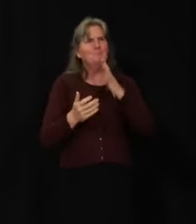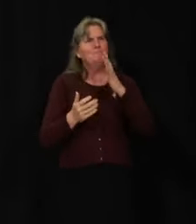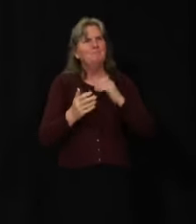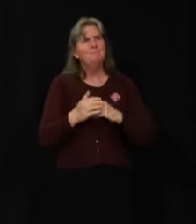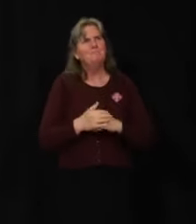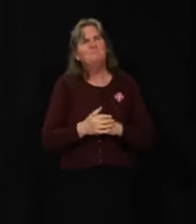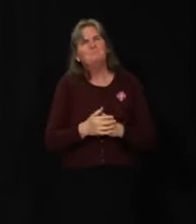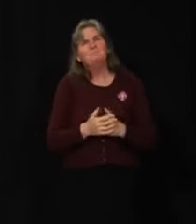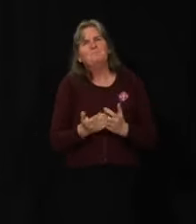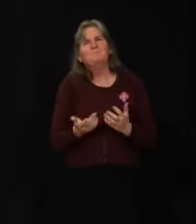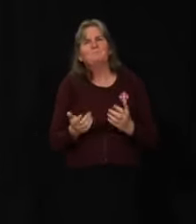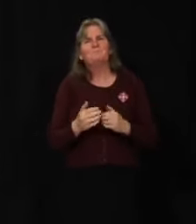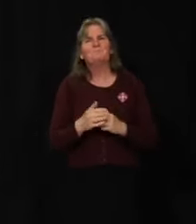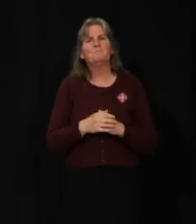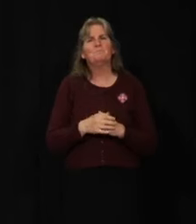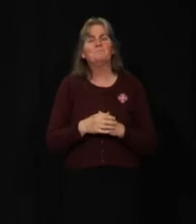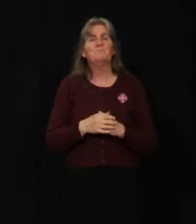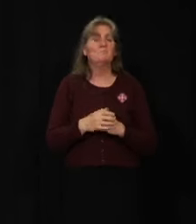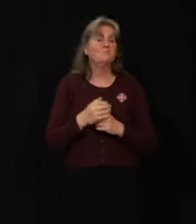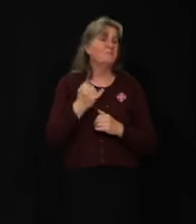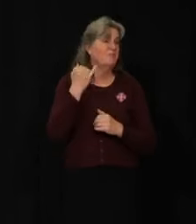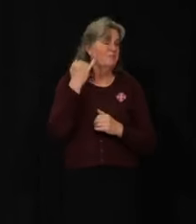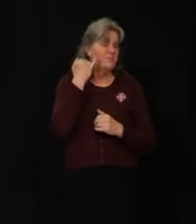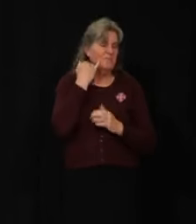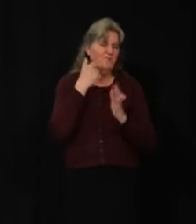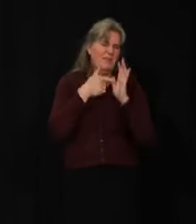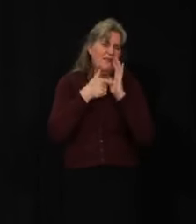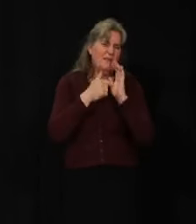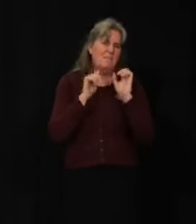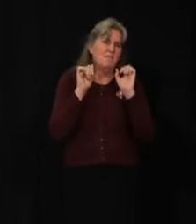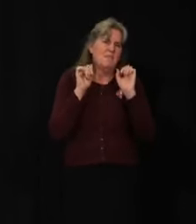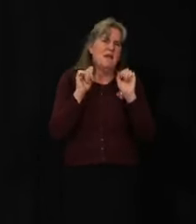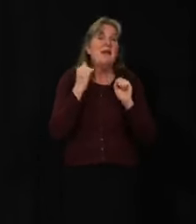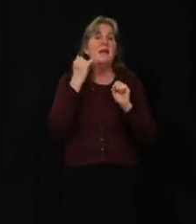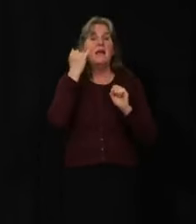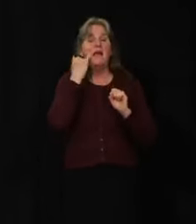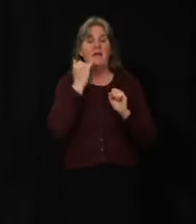safely. Thank you.